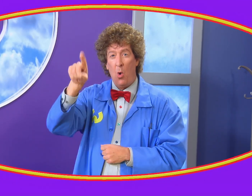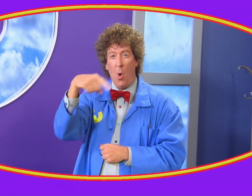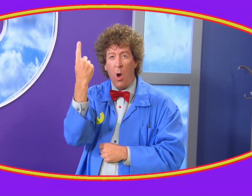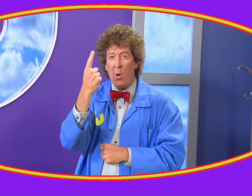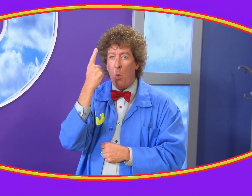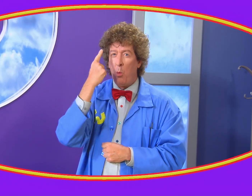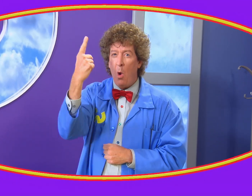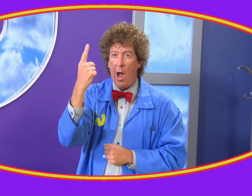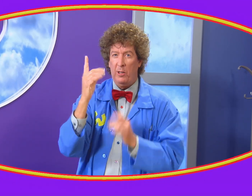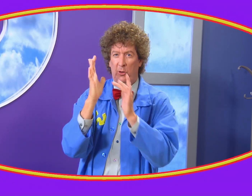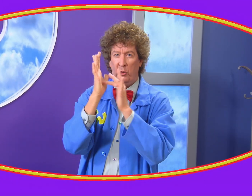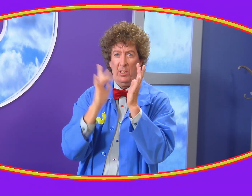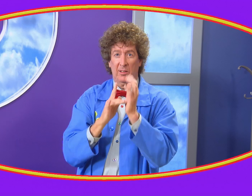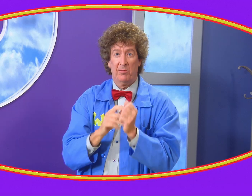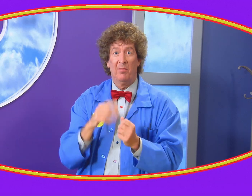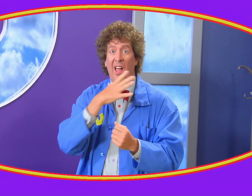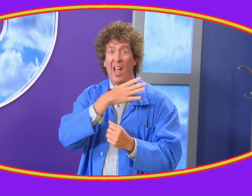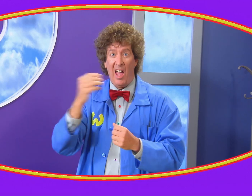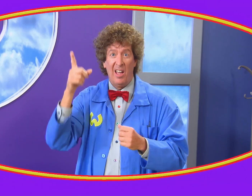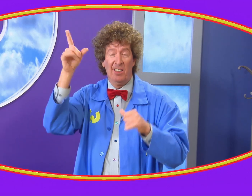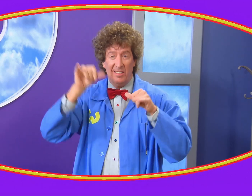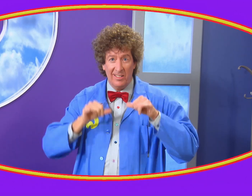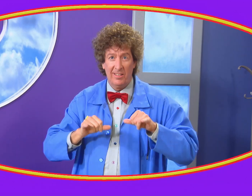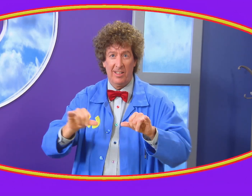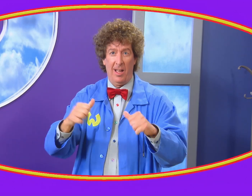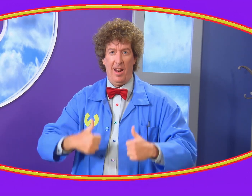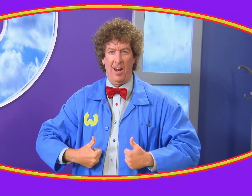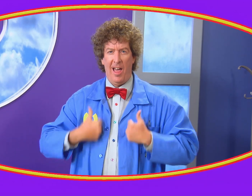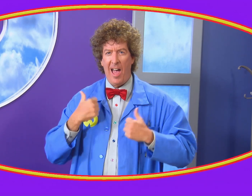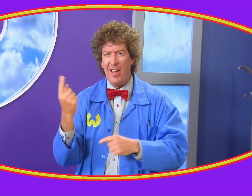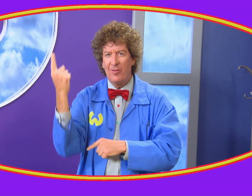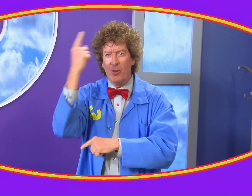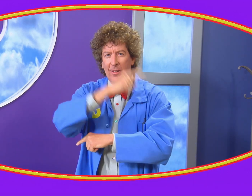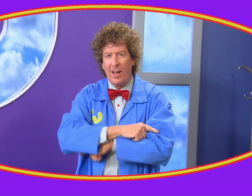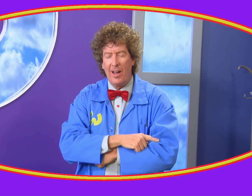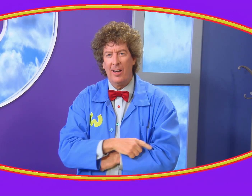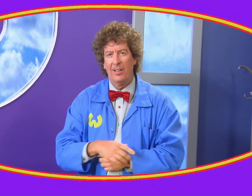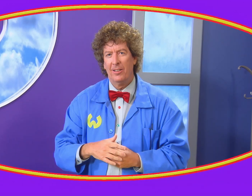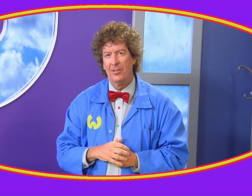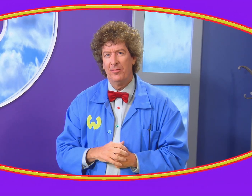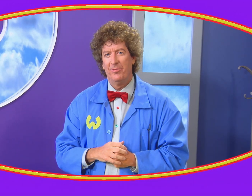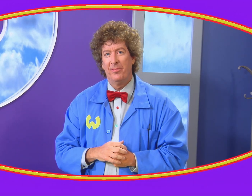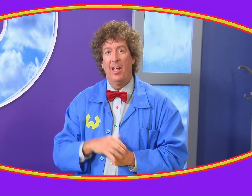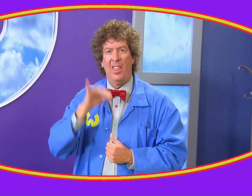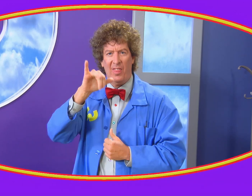ONLY JESUS DID, AND HE'S STILL ALIVE TODAY.